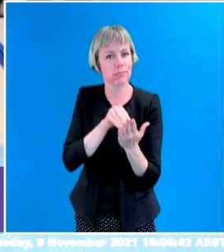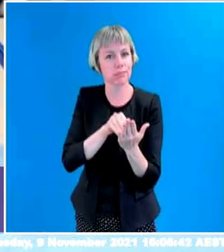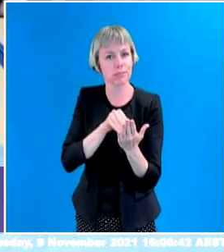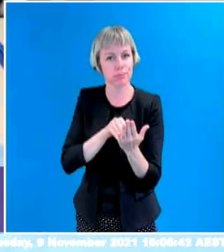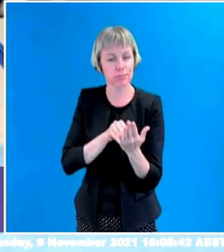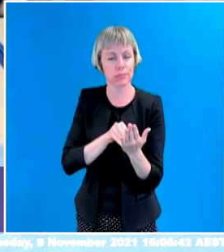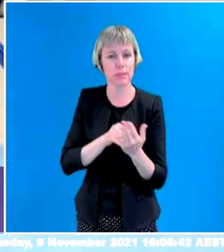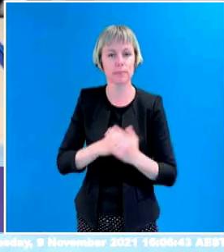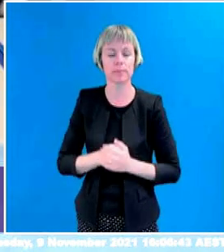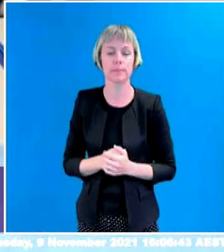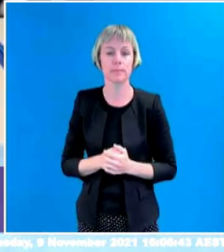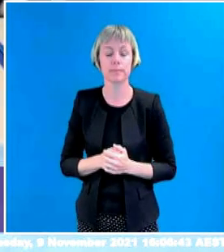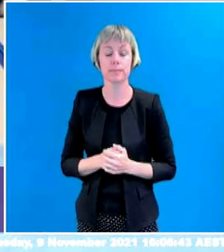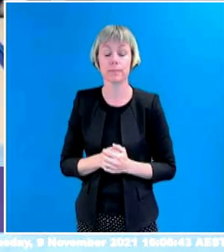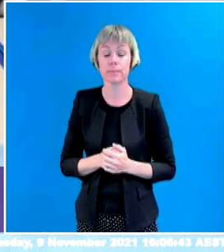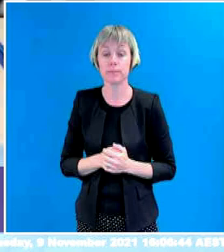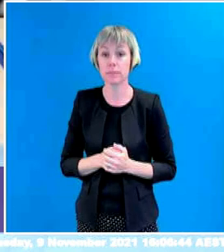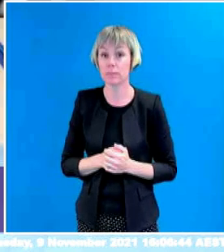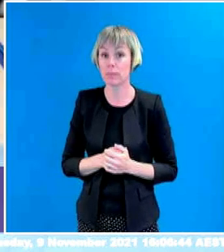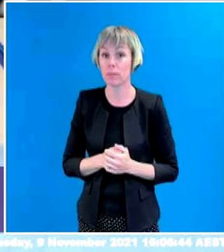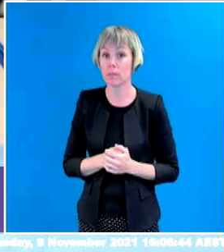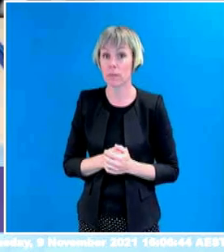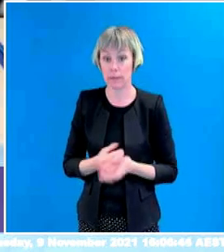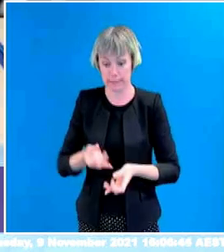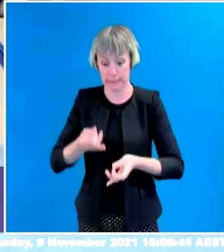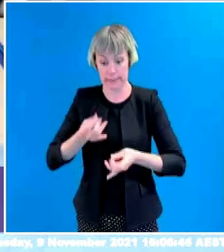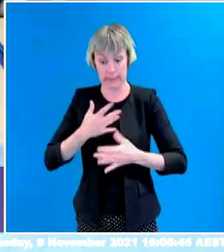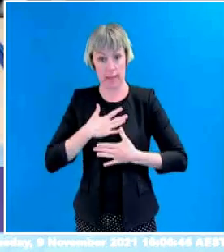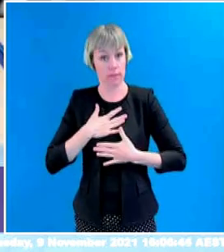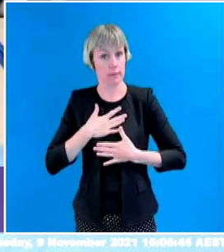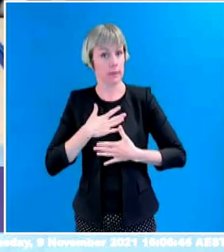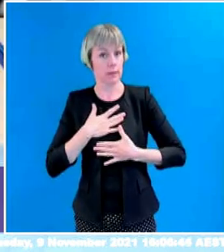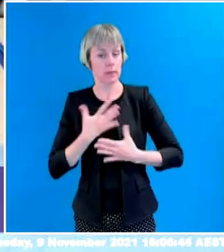co-designed with the disability community and there was a paper